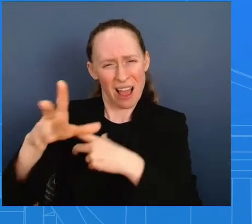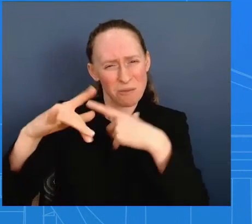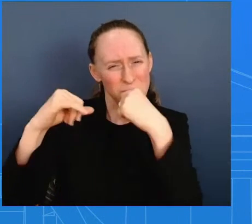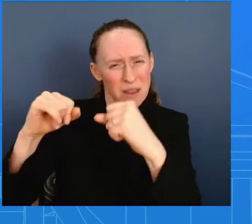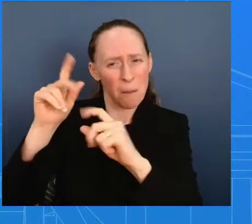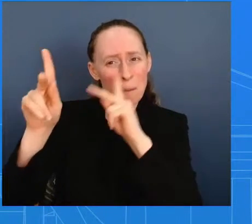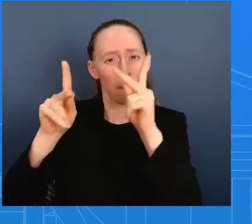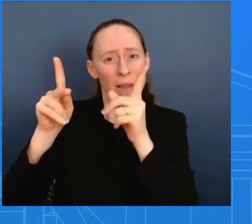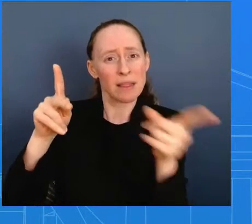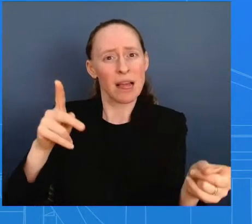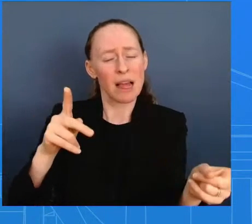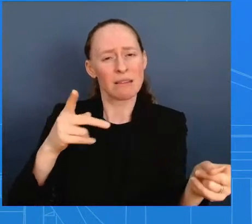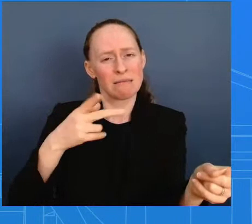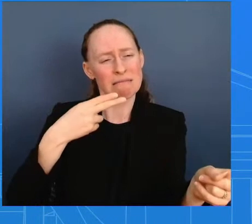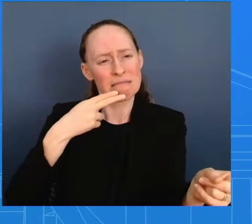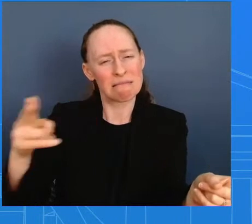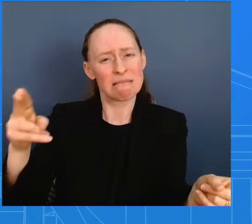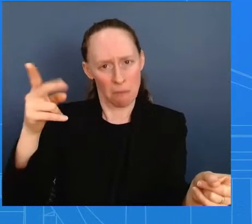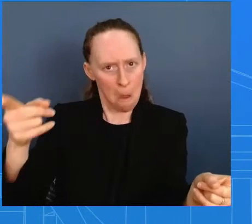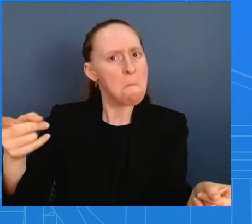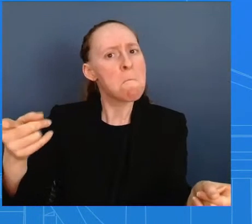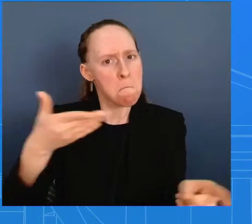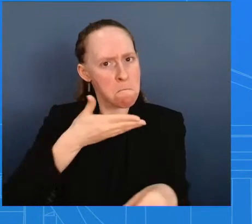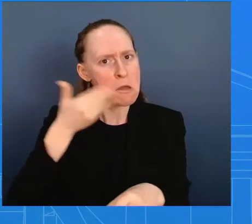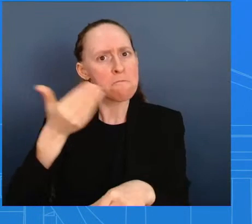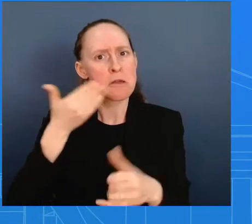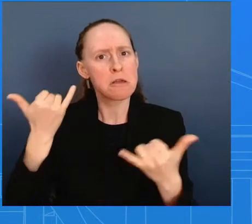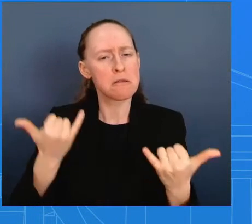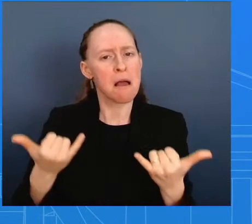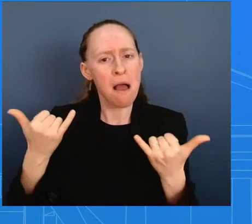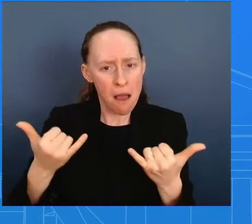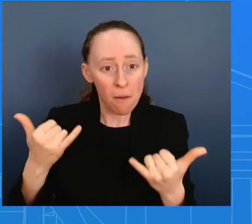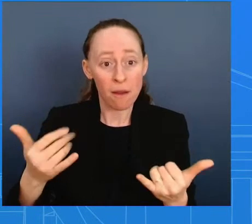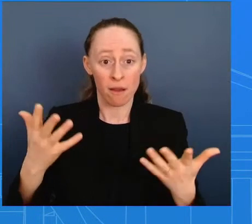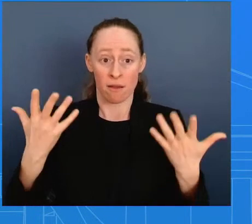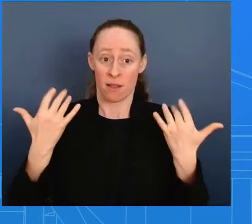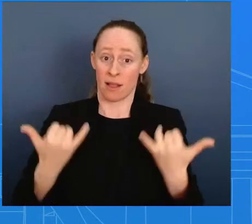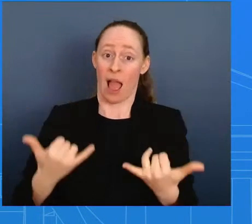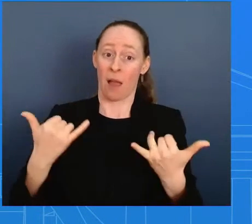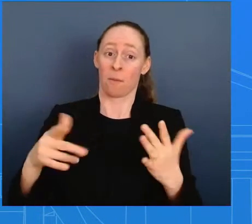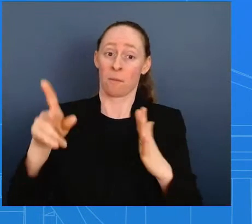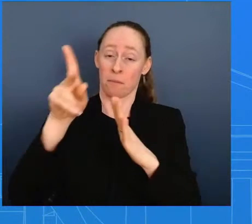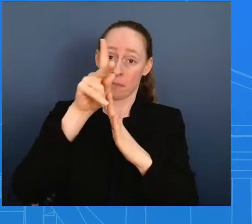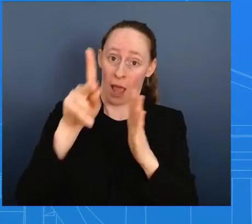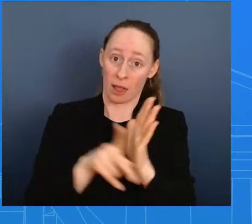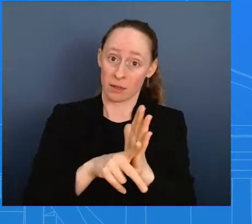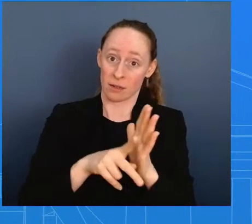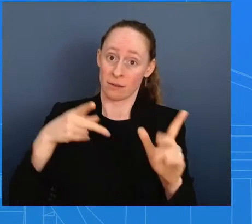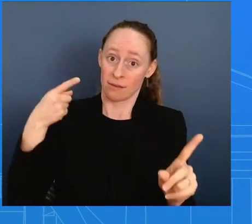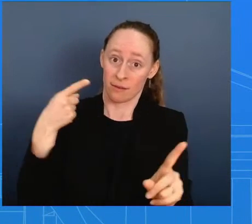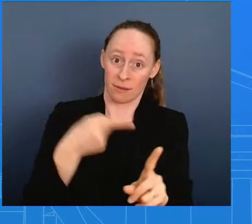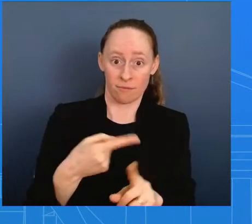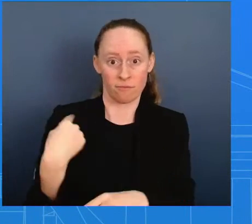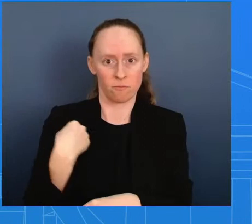I don't think that's really a question about American influence. That's a question about Israel's strategy and what Israel chooses to do.